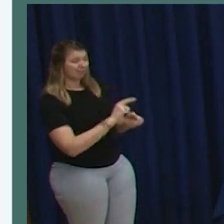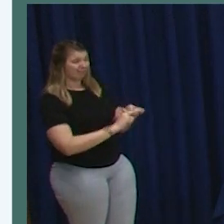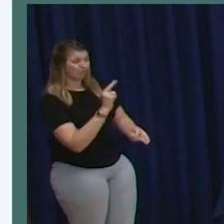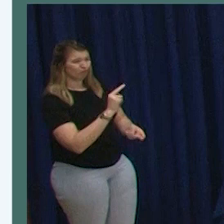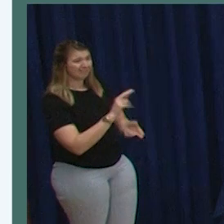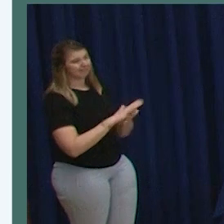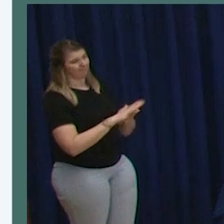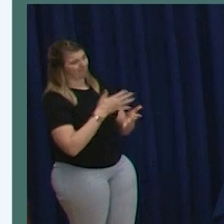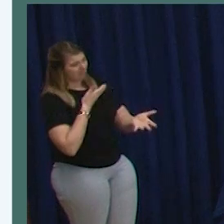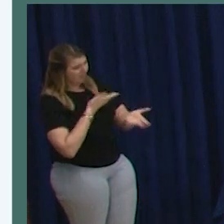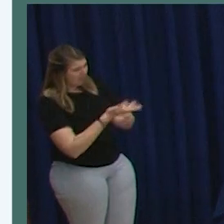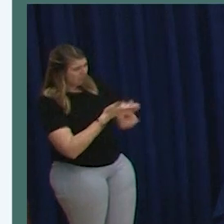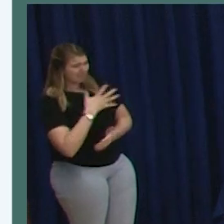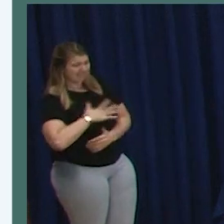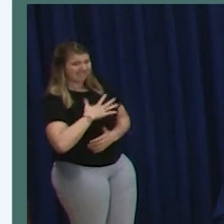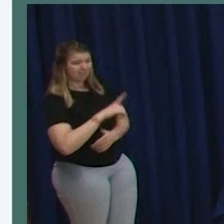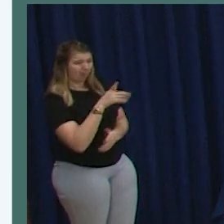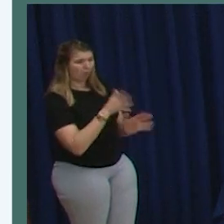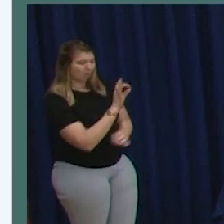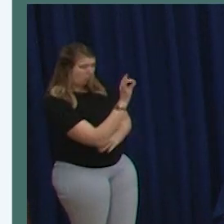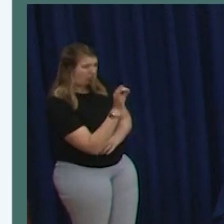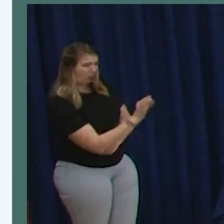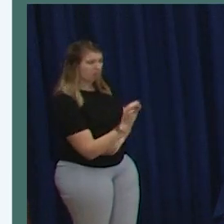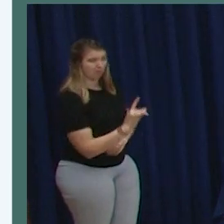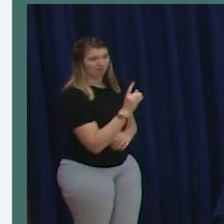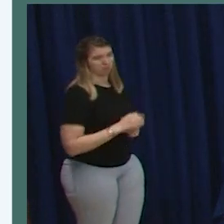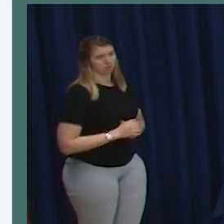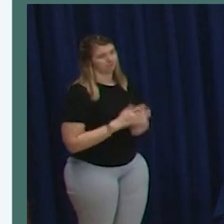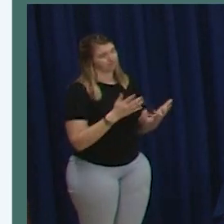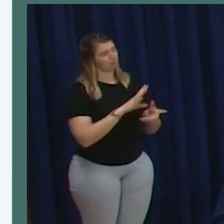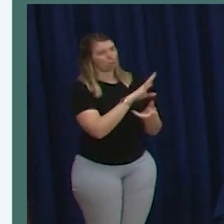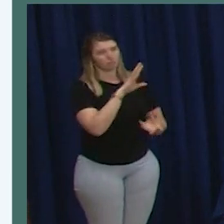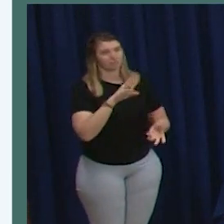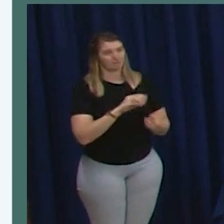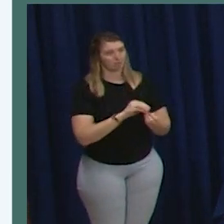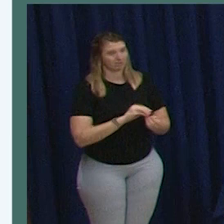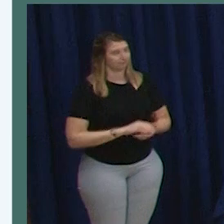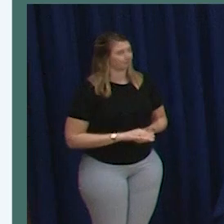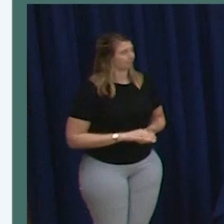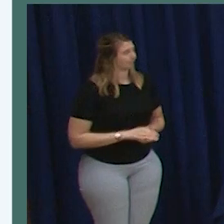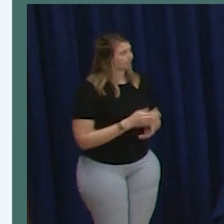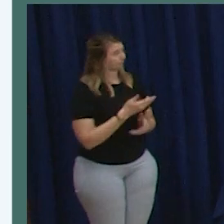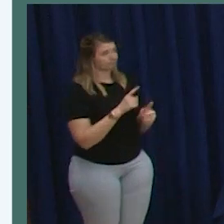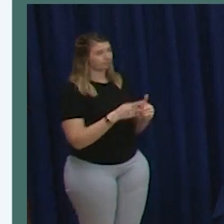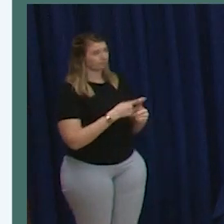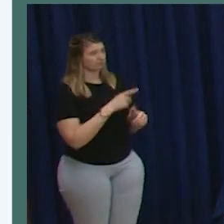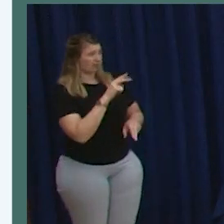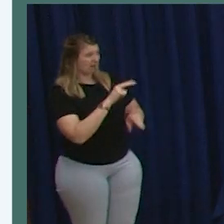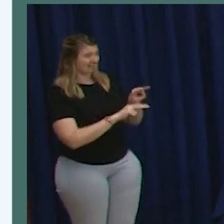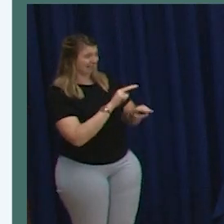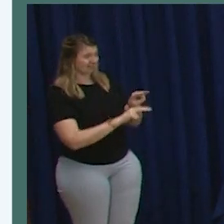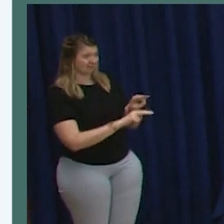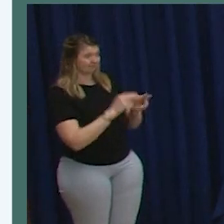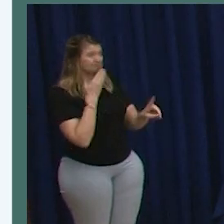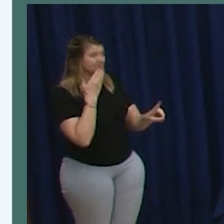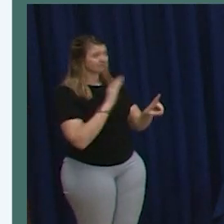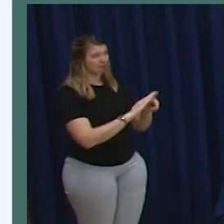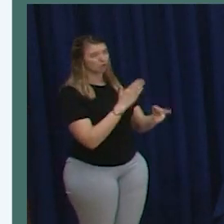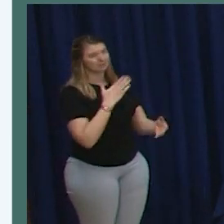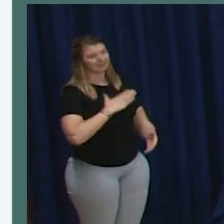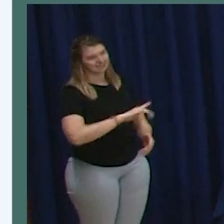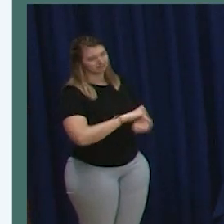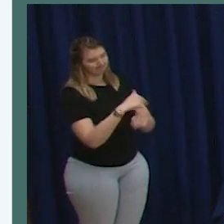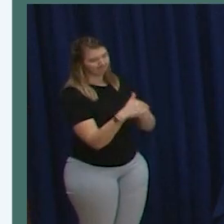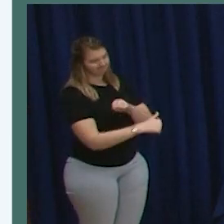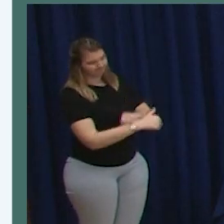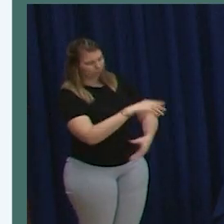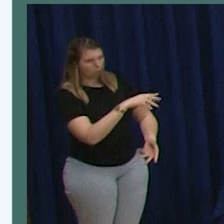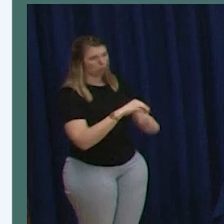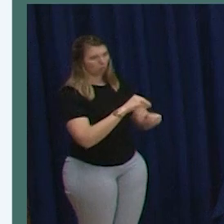it though. So, in summary, assessment diagnosis needs to be comprehensive, how comprehensive kind